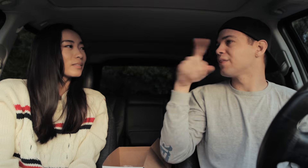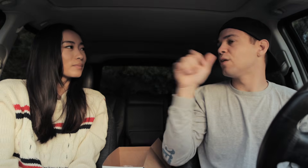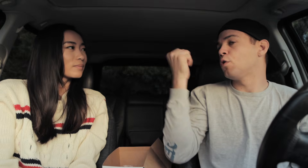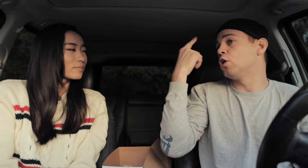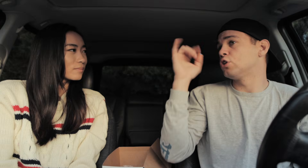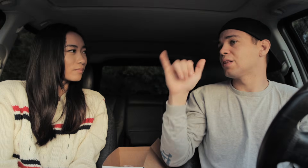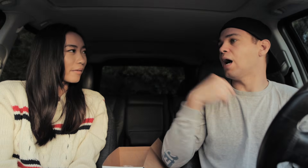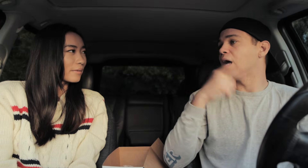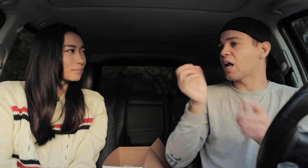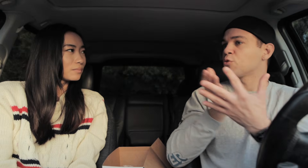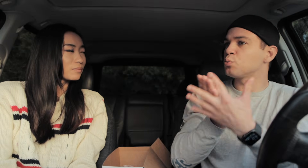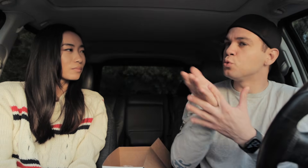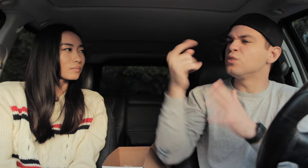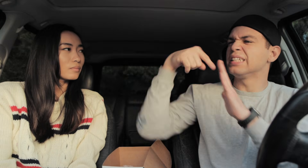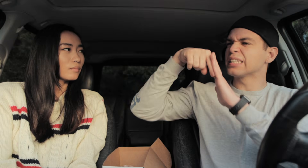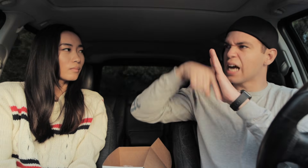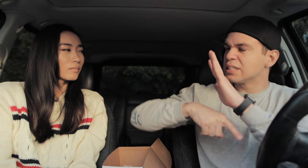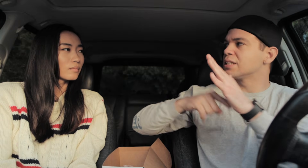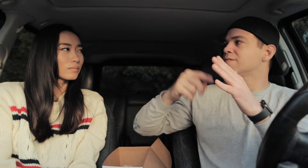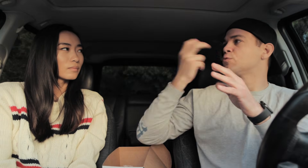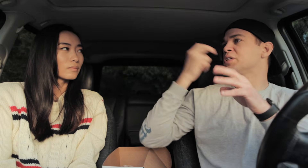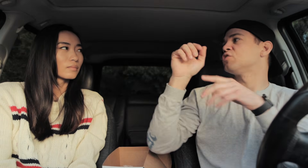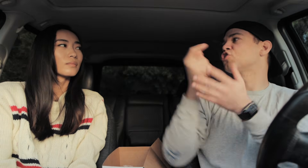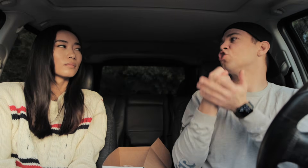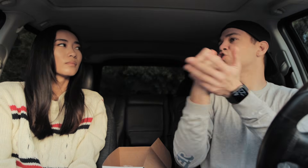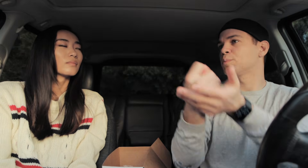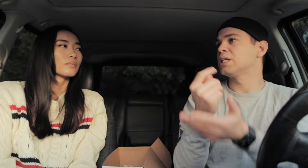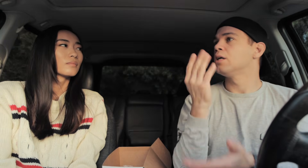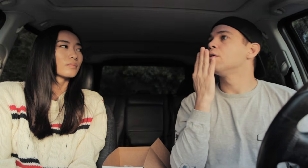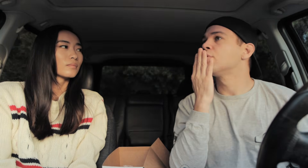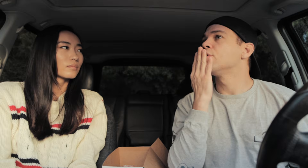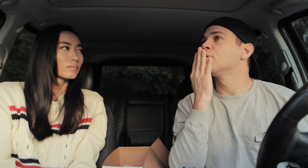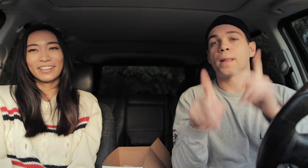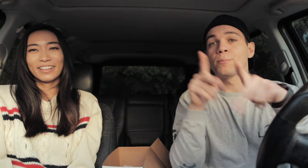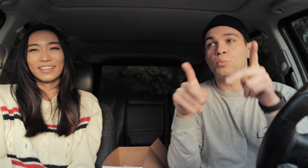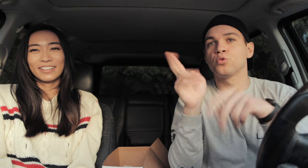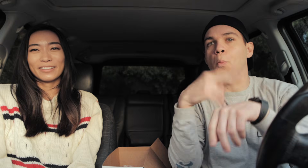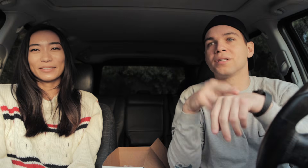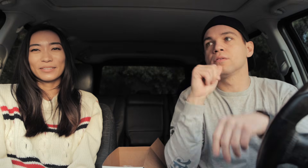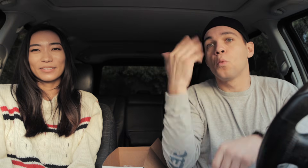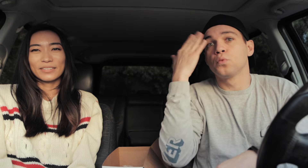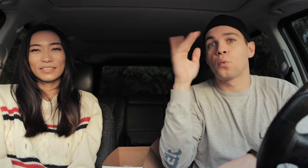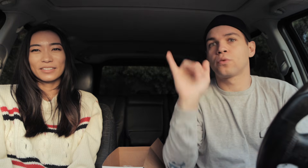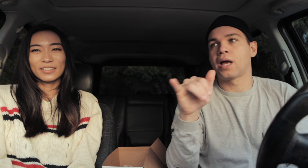they don't understand that I had to go through extensive speech therapy people normally don't know that